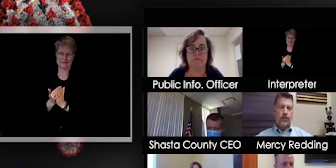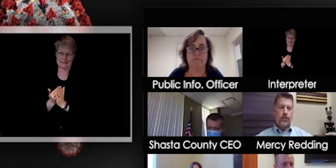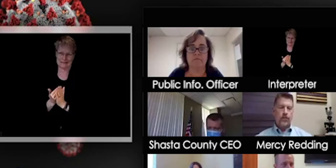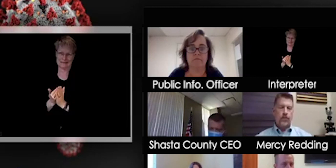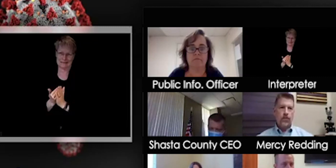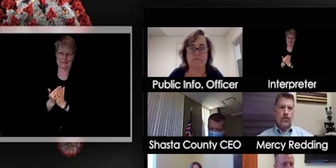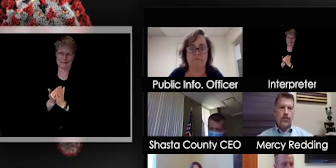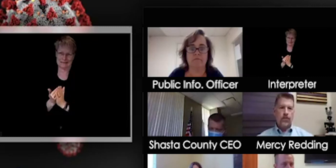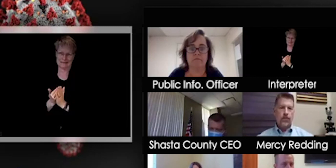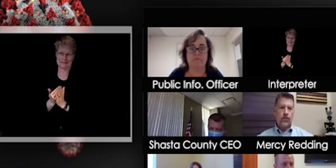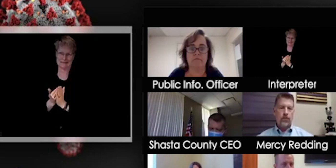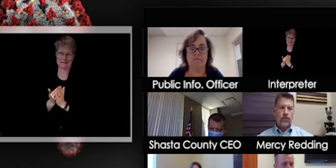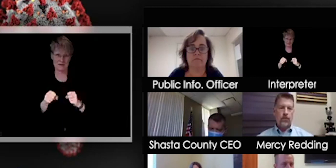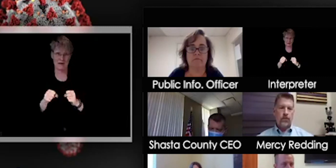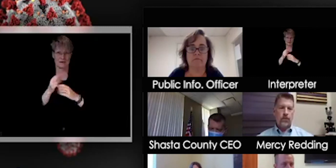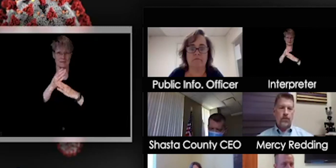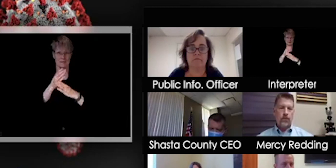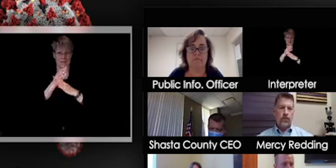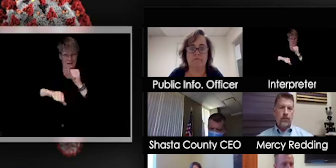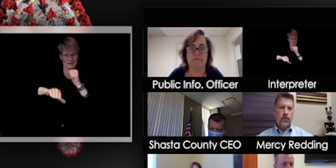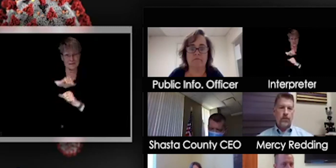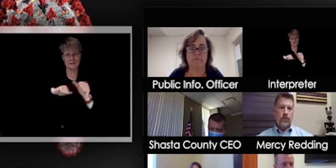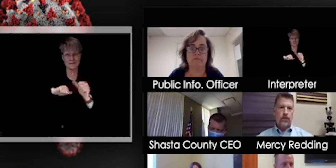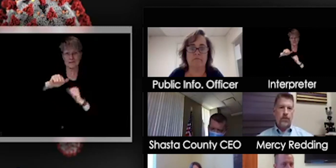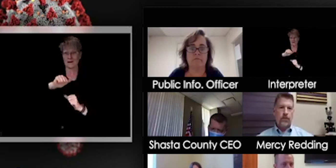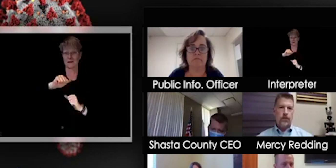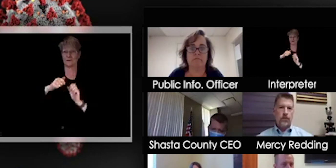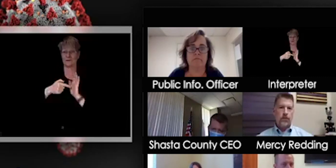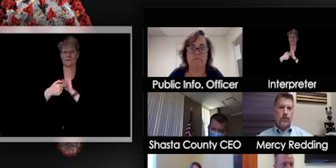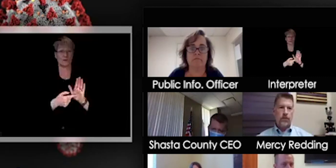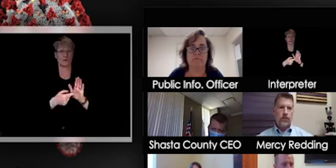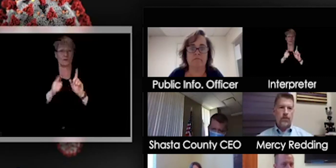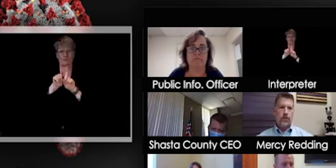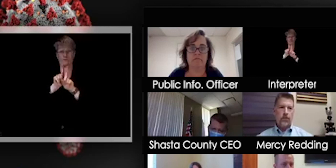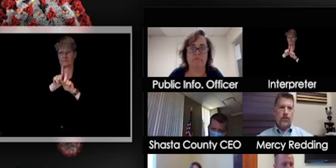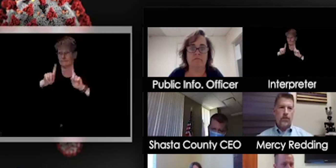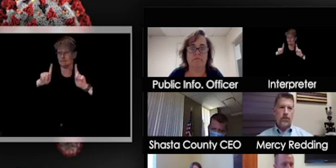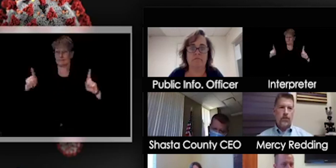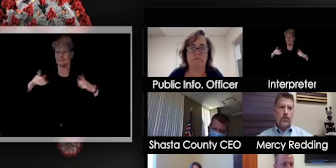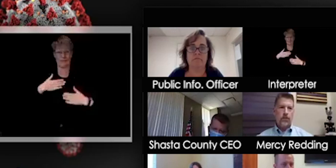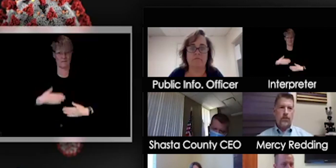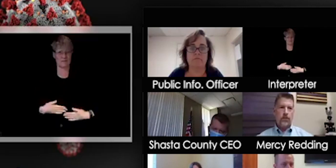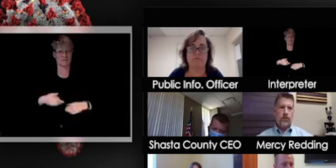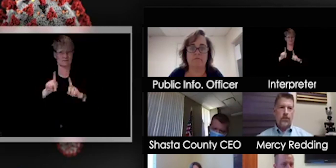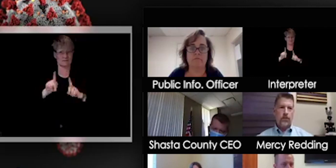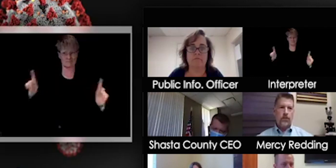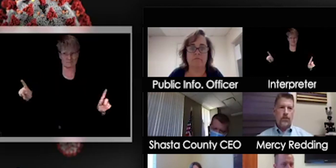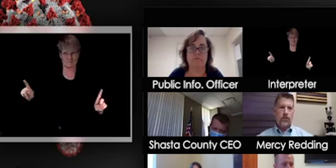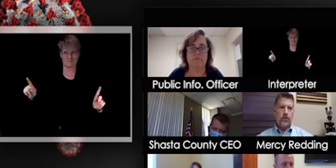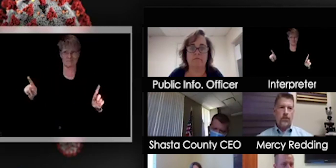and having our community members engage and physical distancing, wearing masks as required